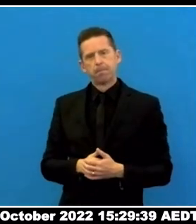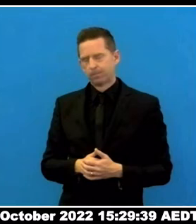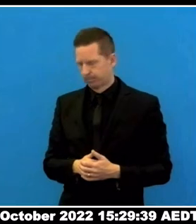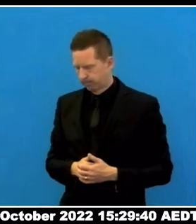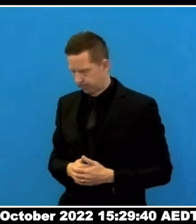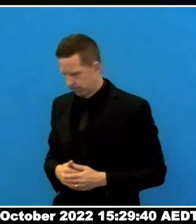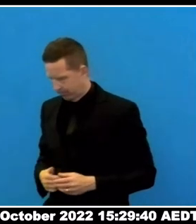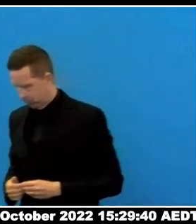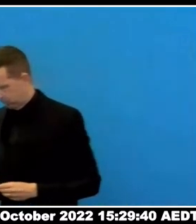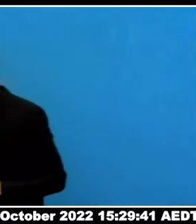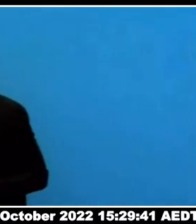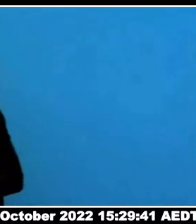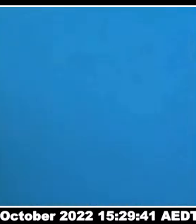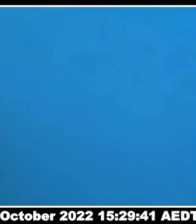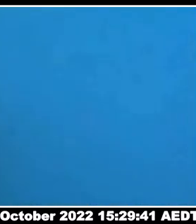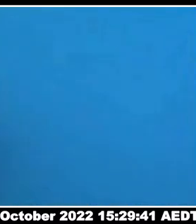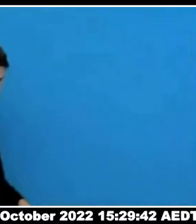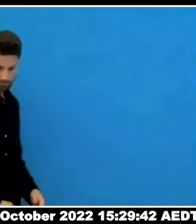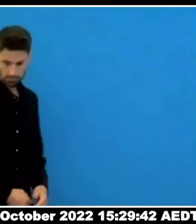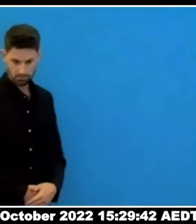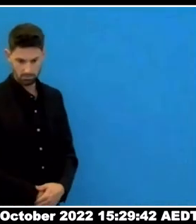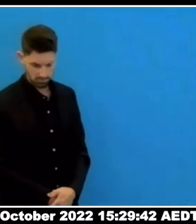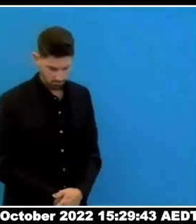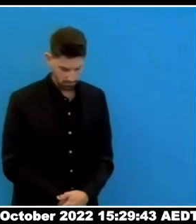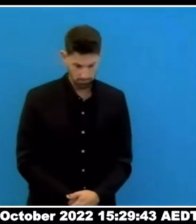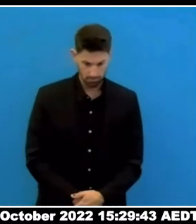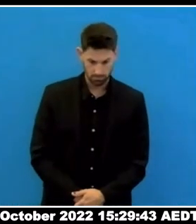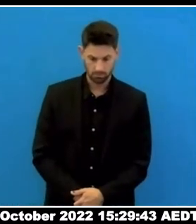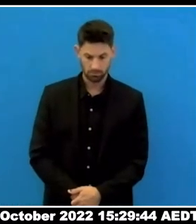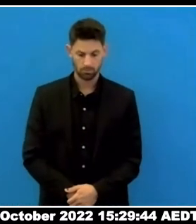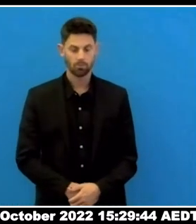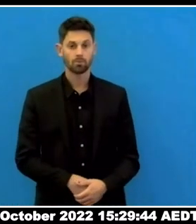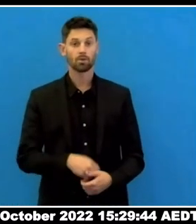You know, many people coming to Australia, in the beginning, they are very excited.